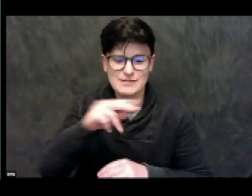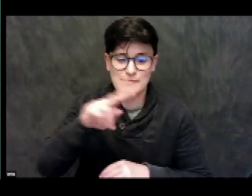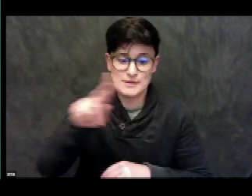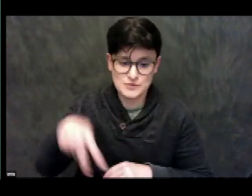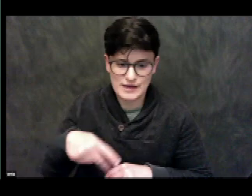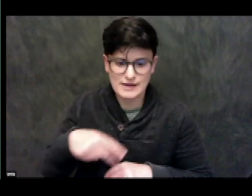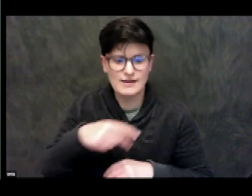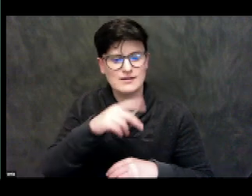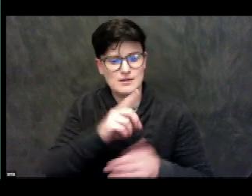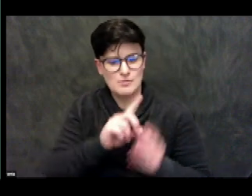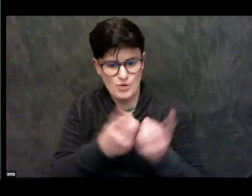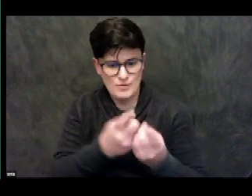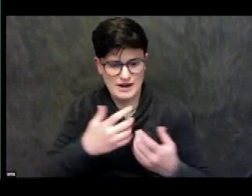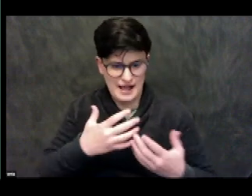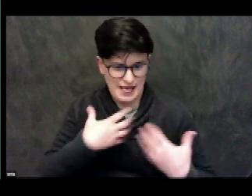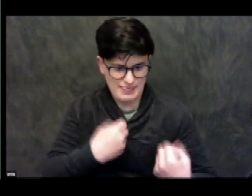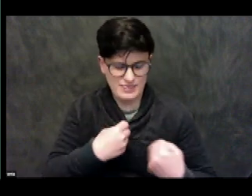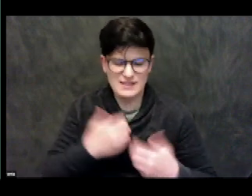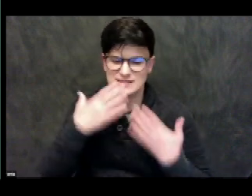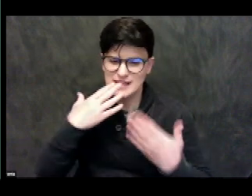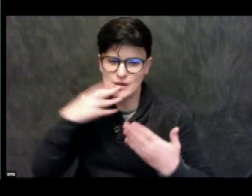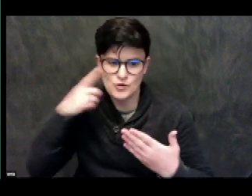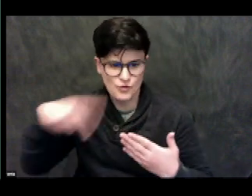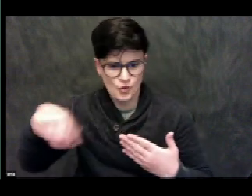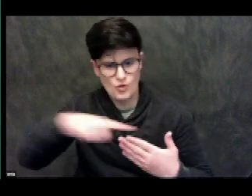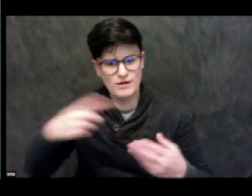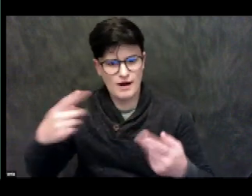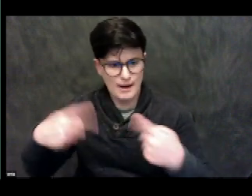Linda Long Ball. I'm an assistant professor at Mas Chan Medical School